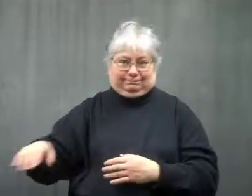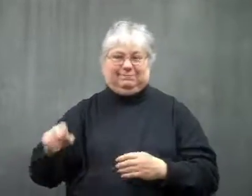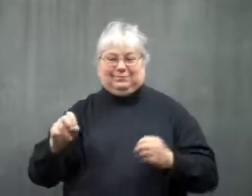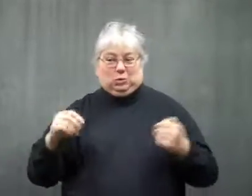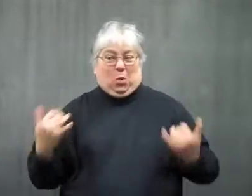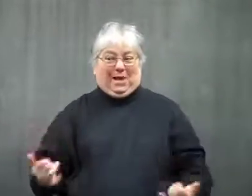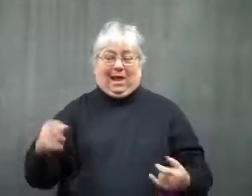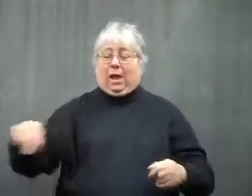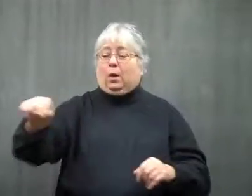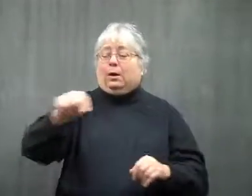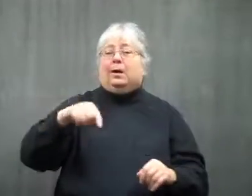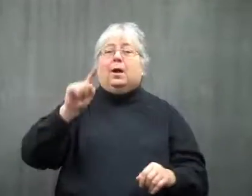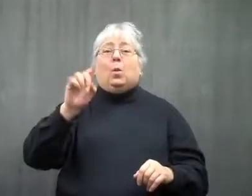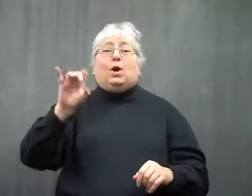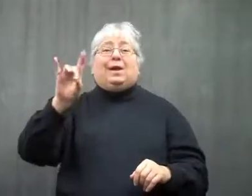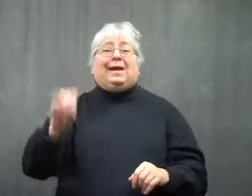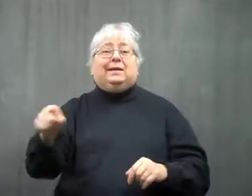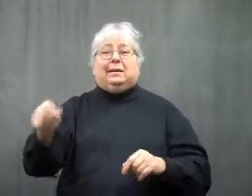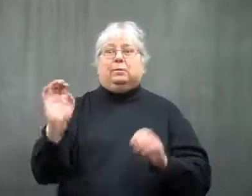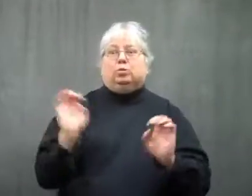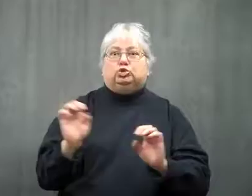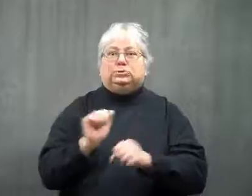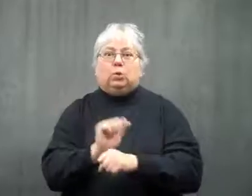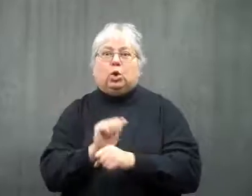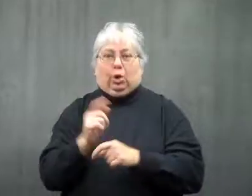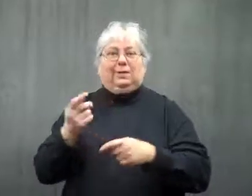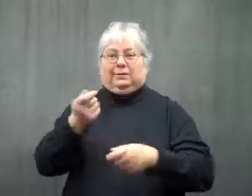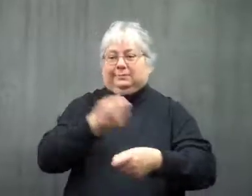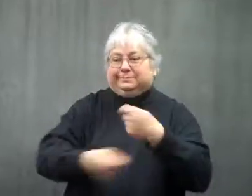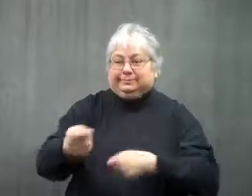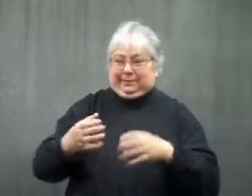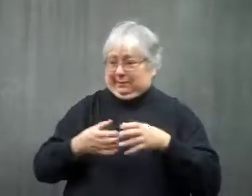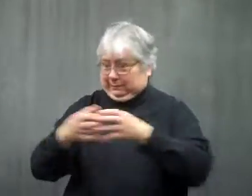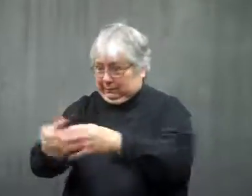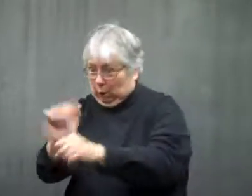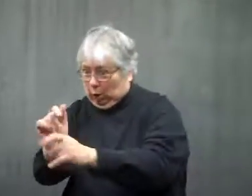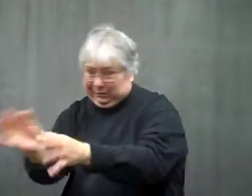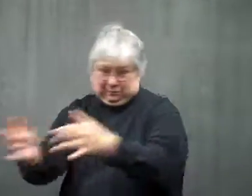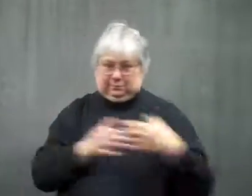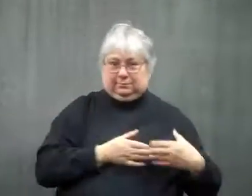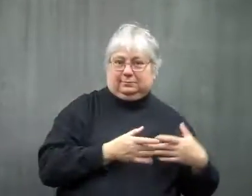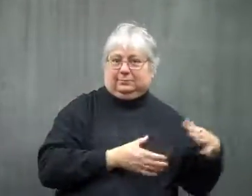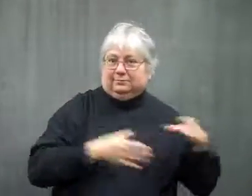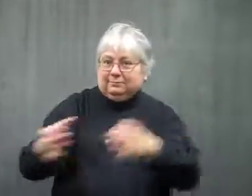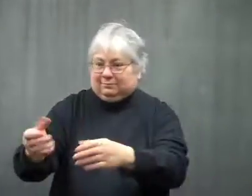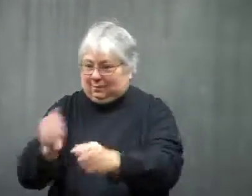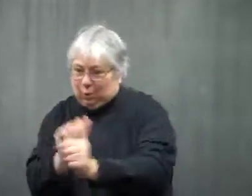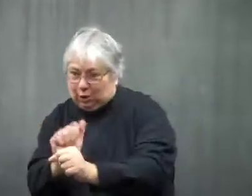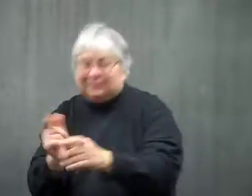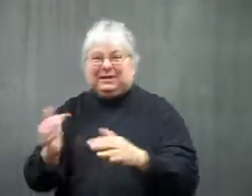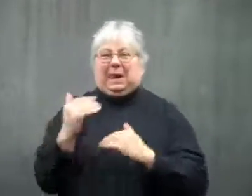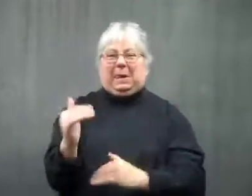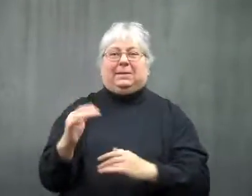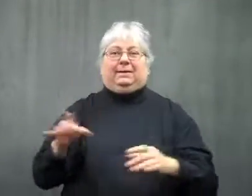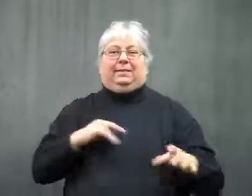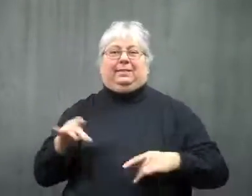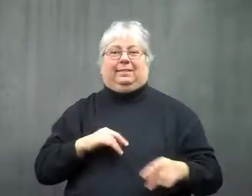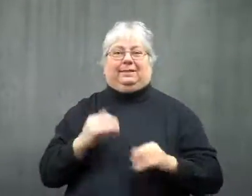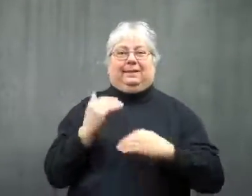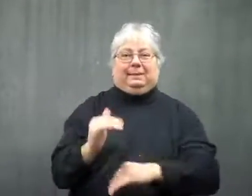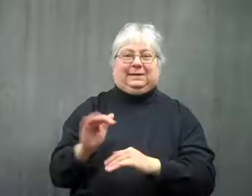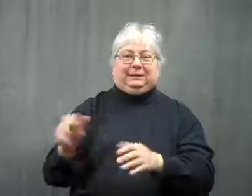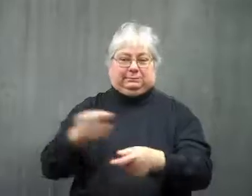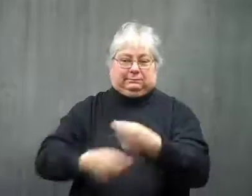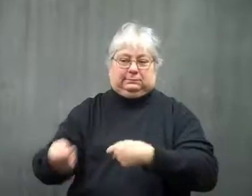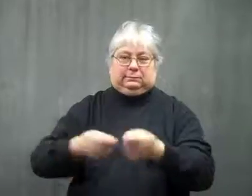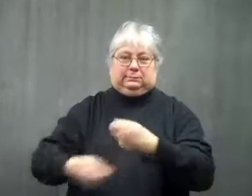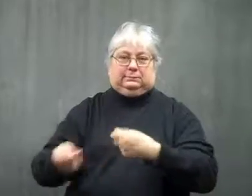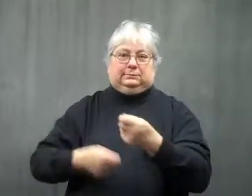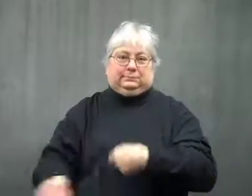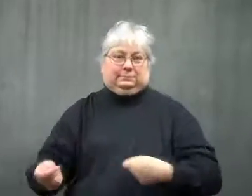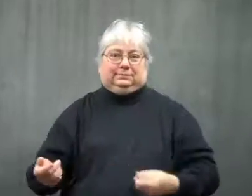The 180 emergency workers are working in short shifts, a group at a time.